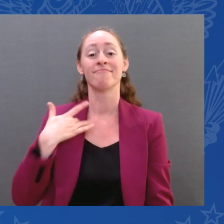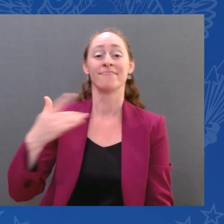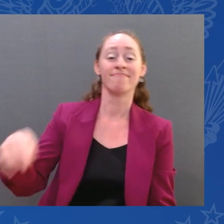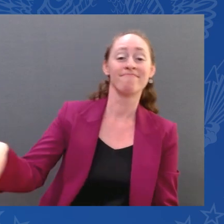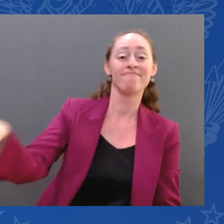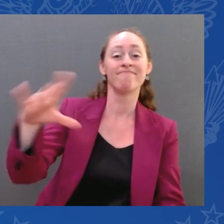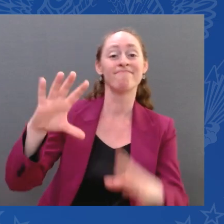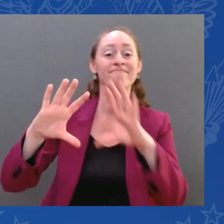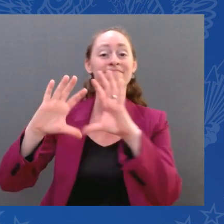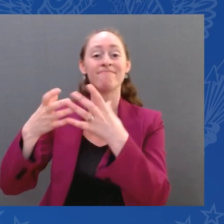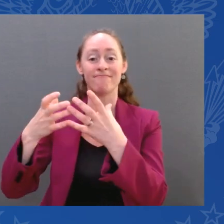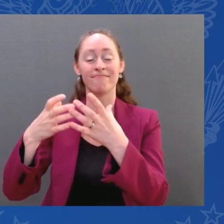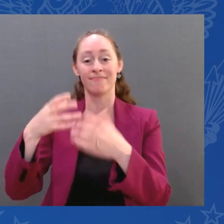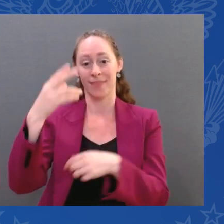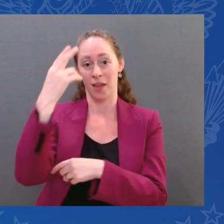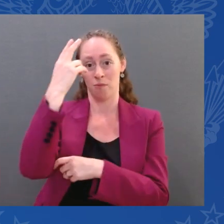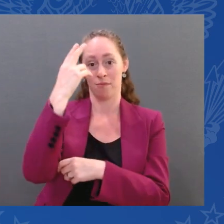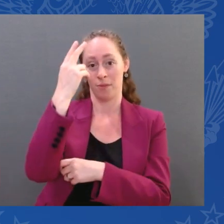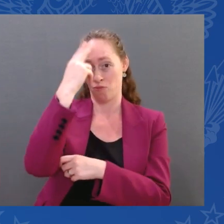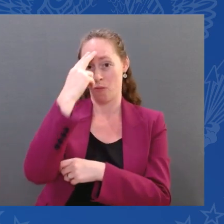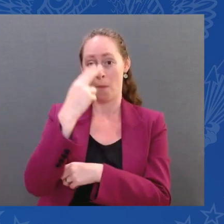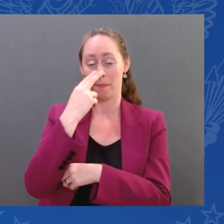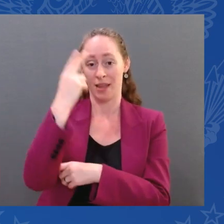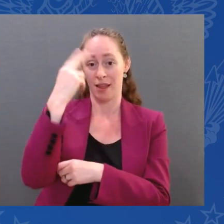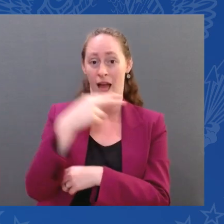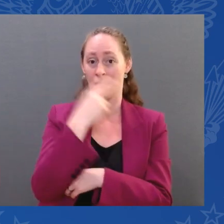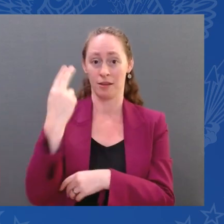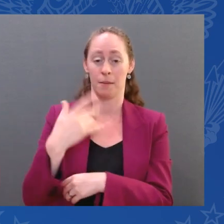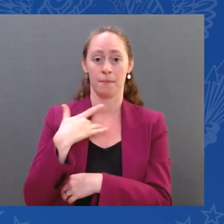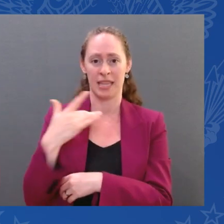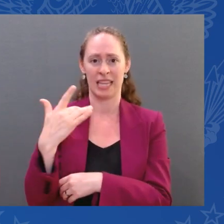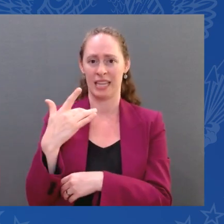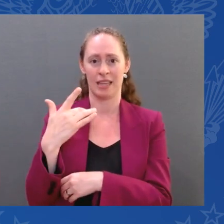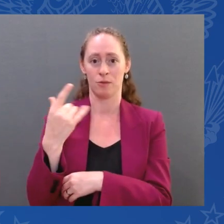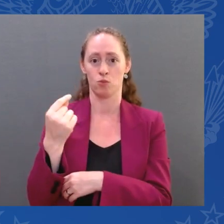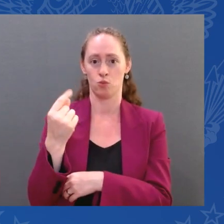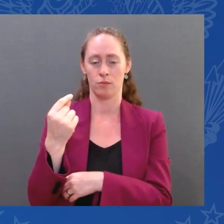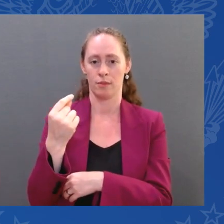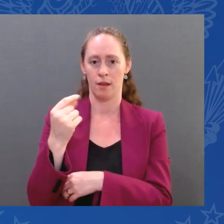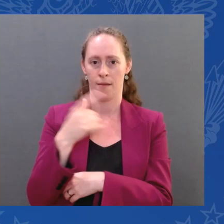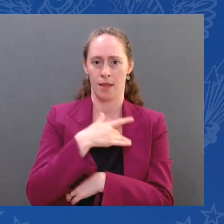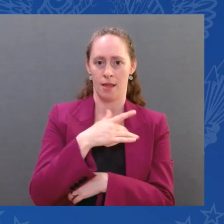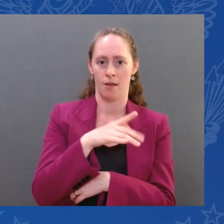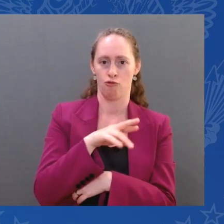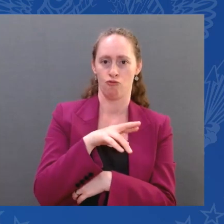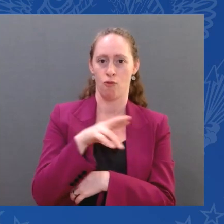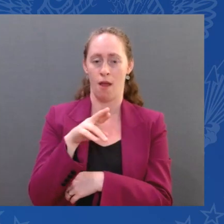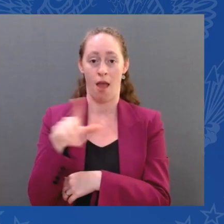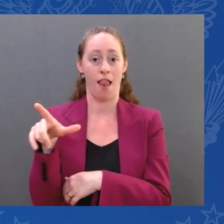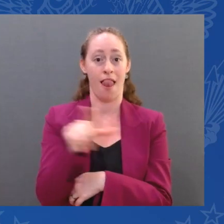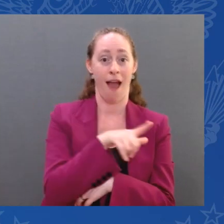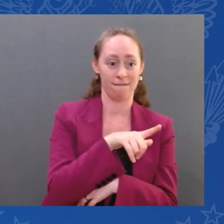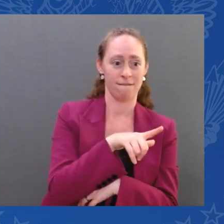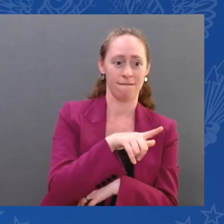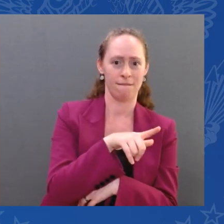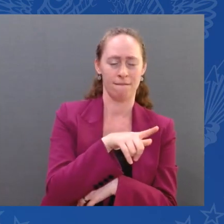and others get me in trouble. Want to know how I met Father Karloutsos? You, more than 50 years,